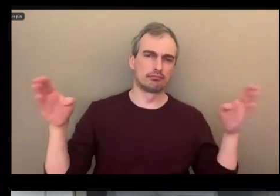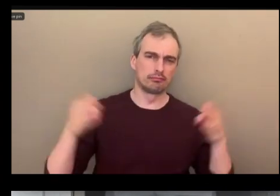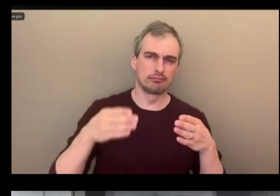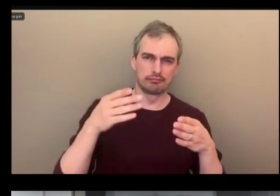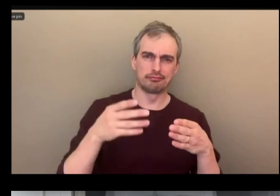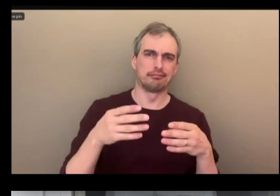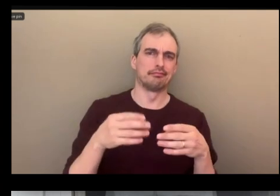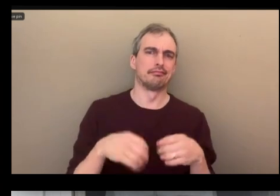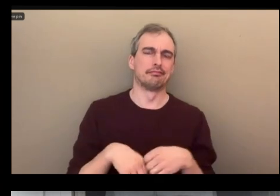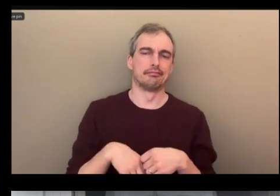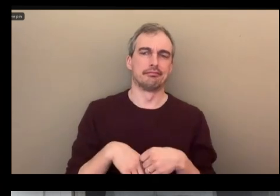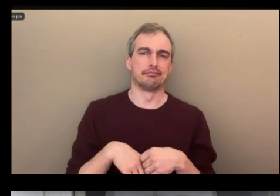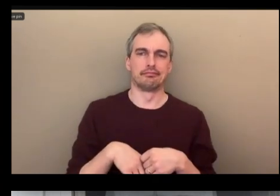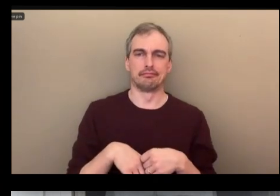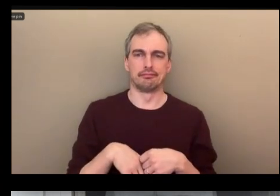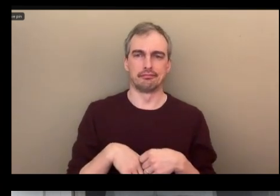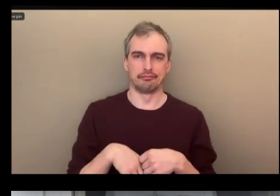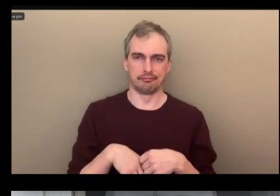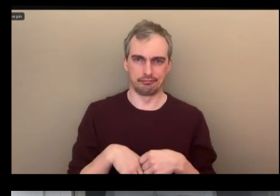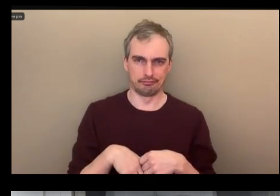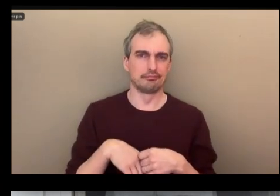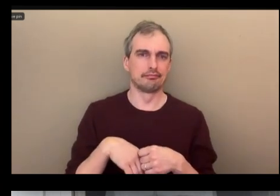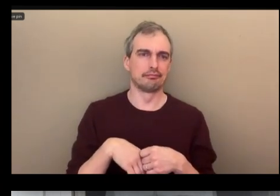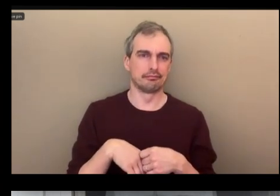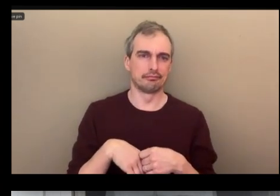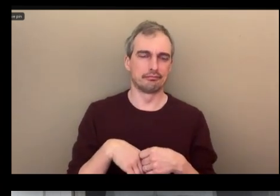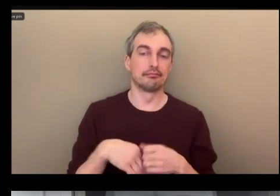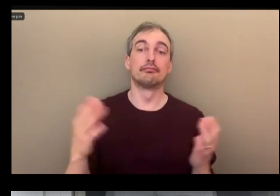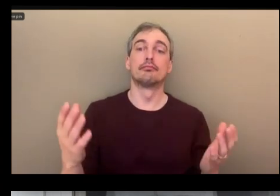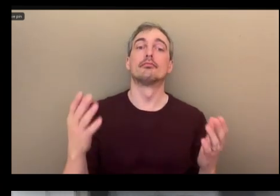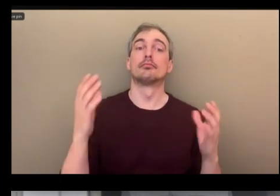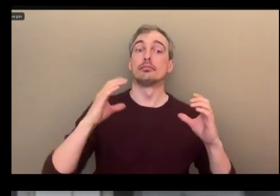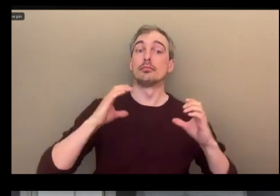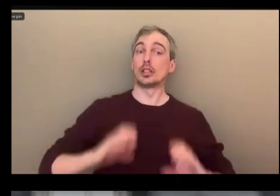We want the feedback from our customers. We want to learn from our customers. Our employees.